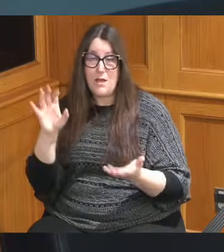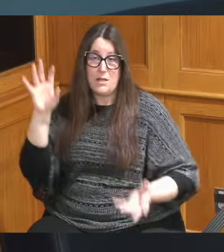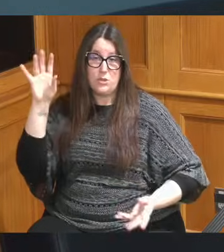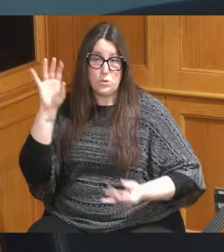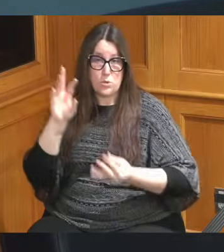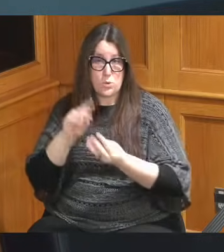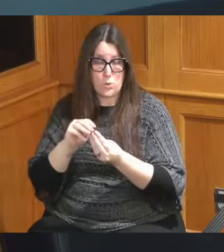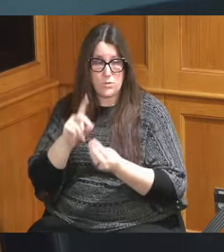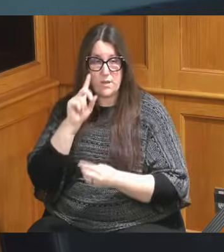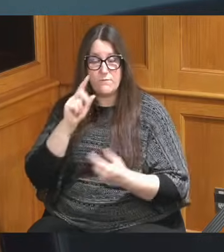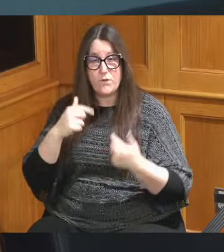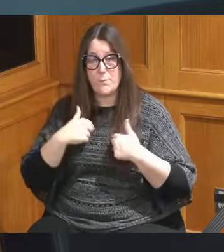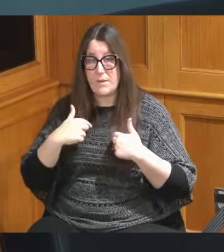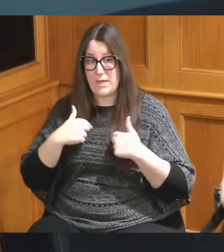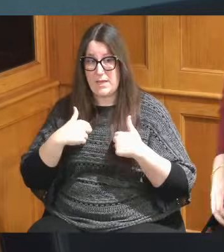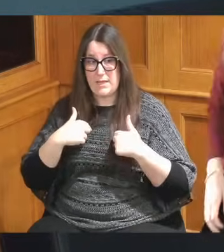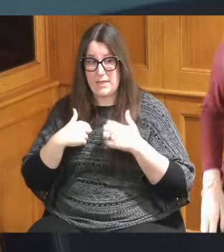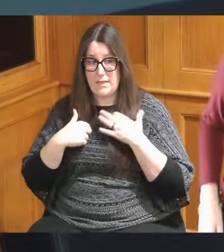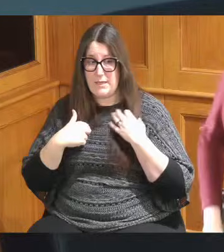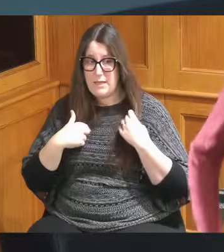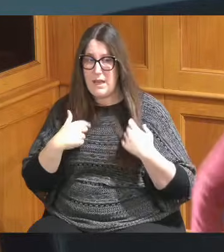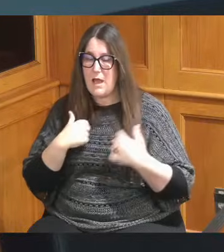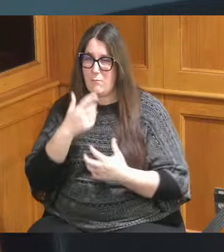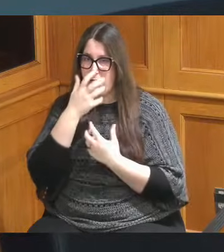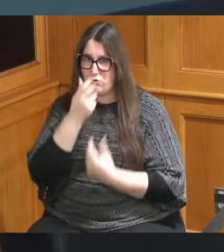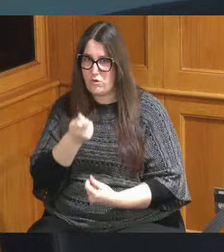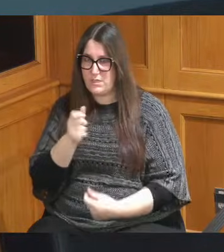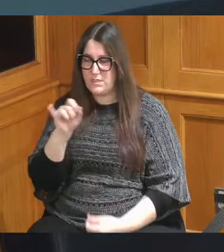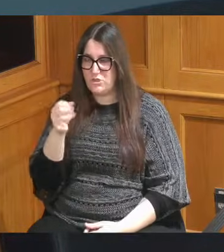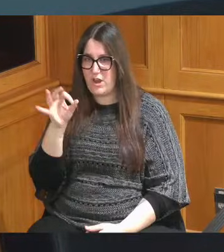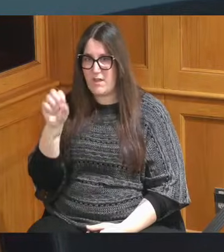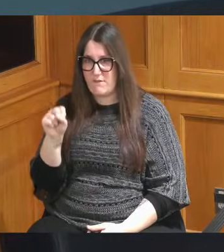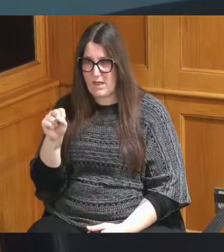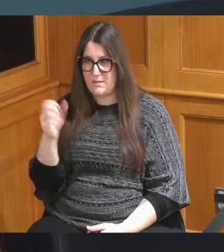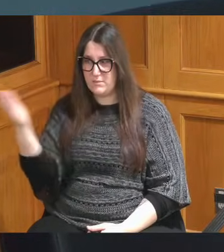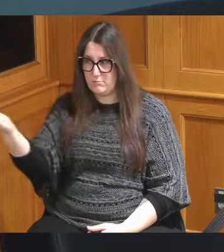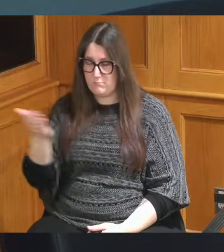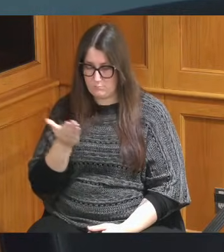And for me, I've been just kind of trusting JFS. You bring me something, you done looked at it,